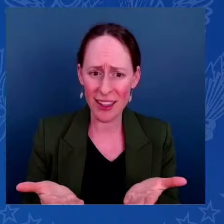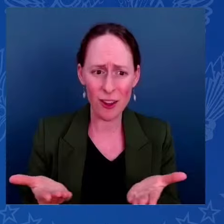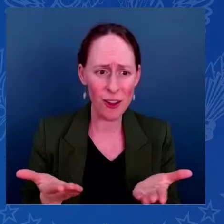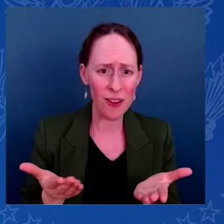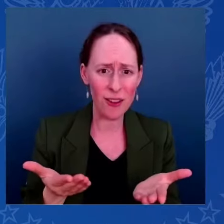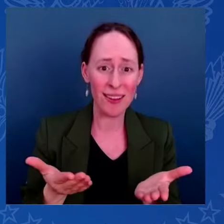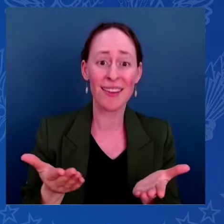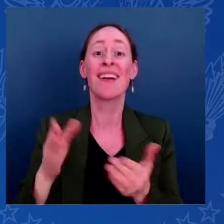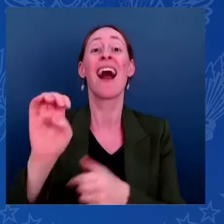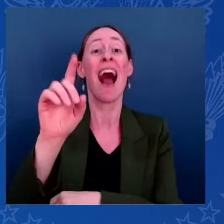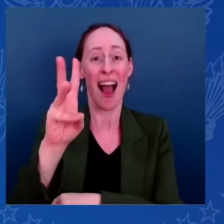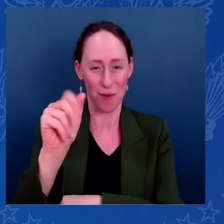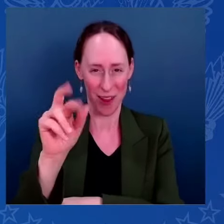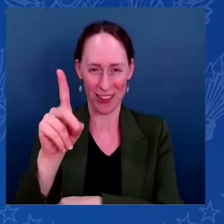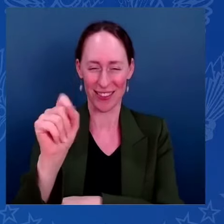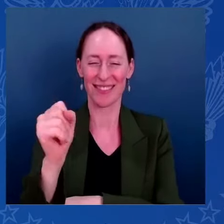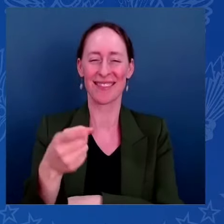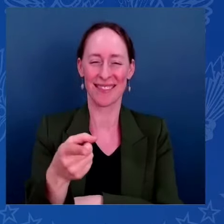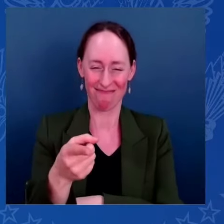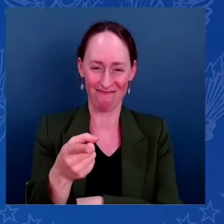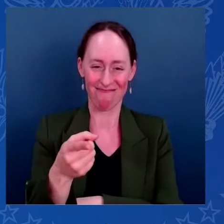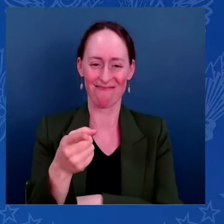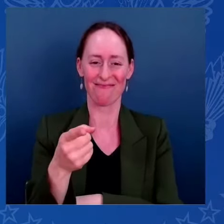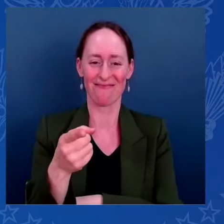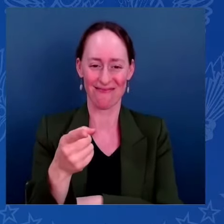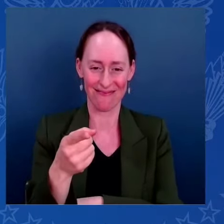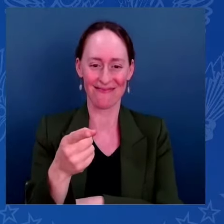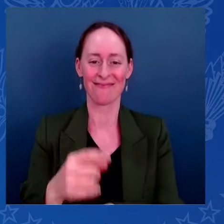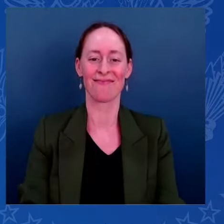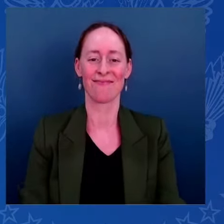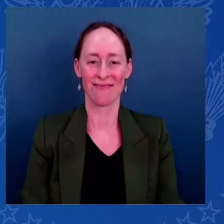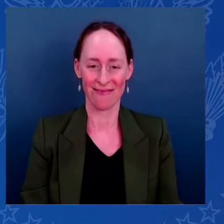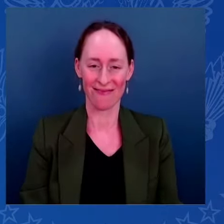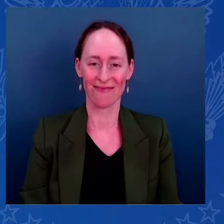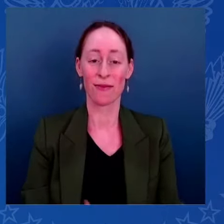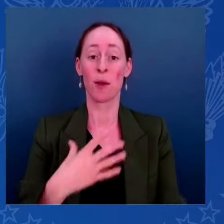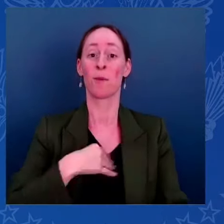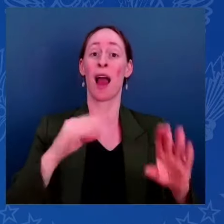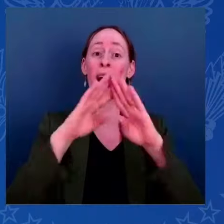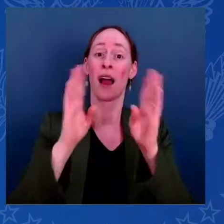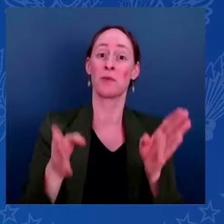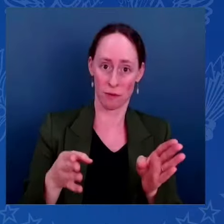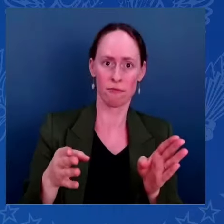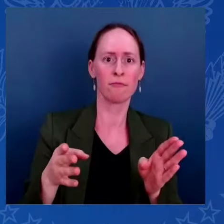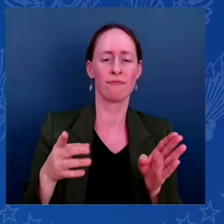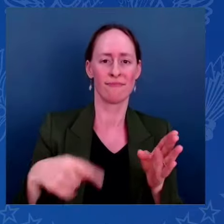And members of my White House team: Director Office of Management and Budget Sh- you know, Shalanda Young is a Louisiana girl,